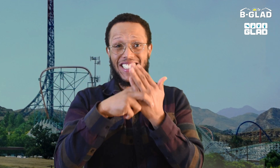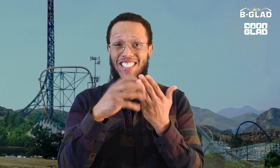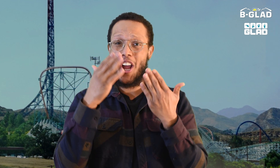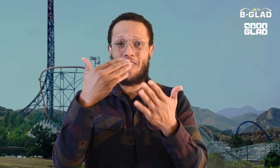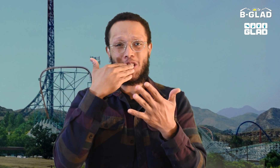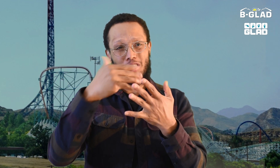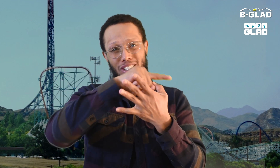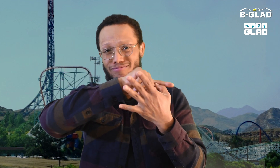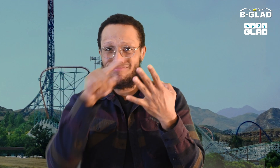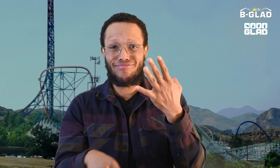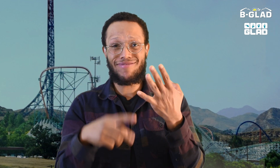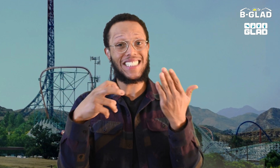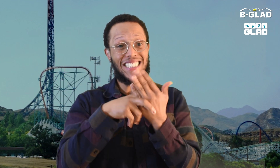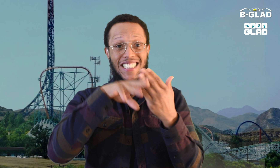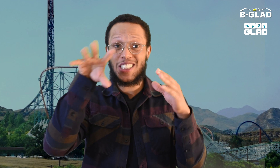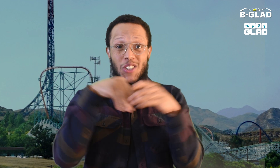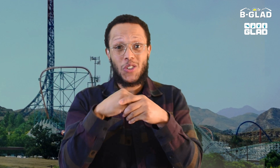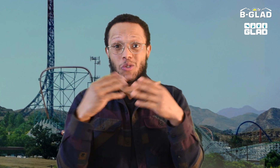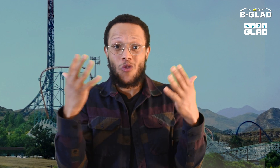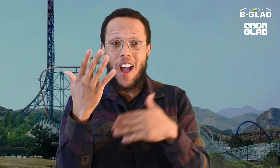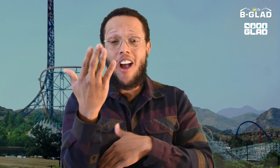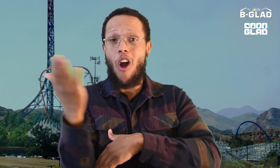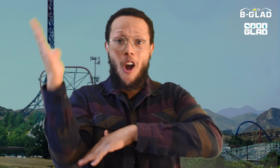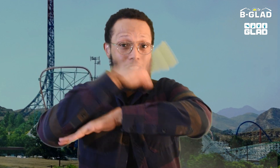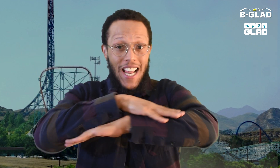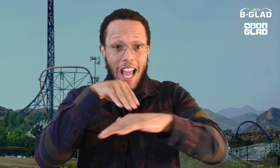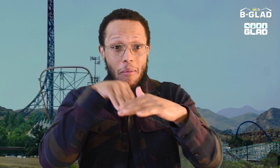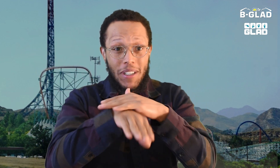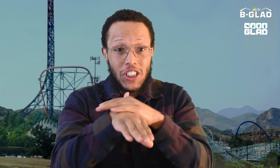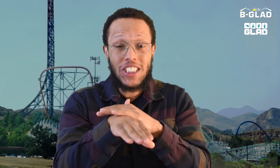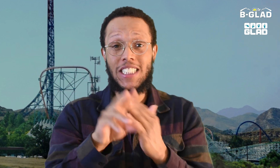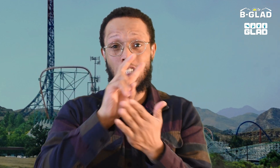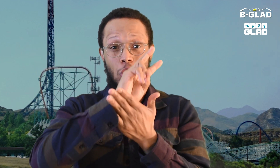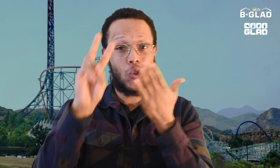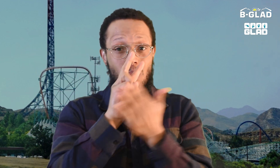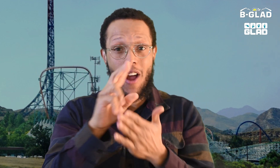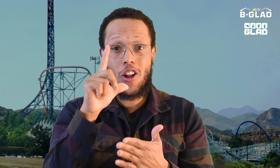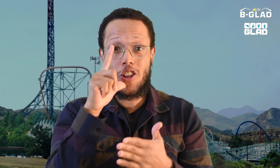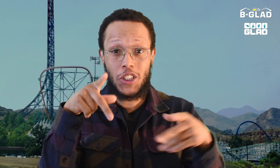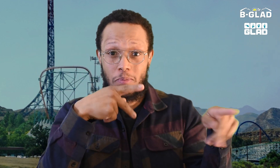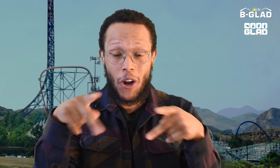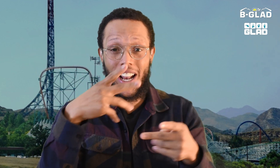Our ticket offer includes all-day admission, 2-hour private luncheon party,